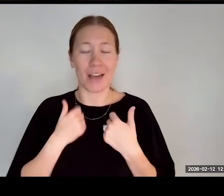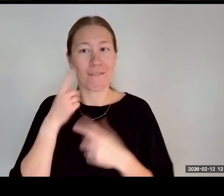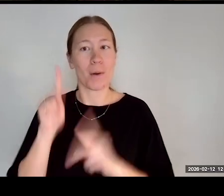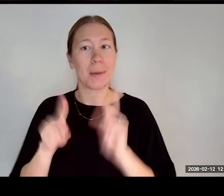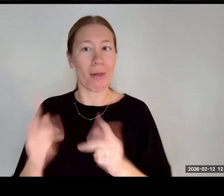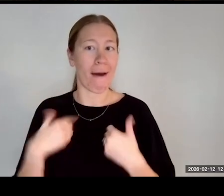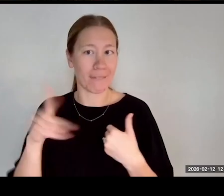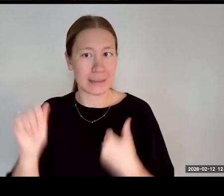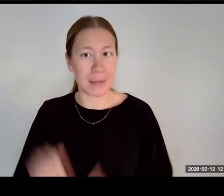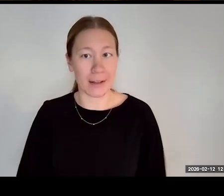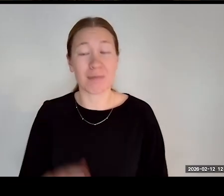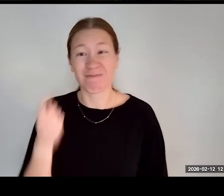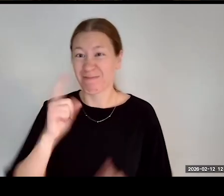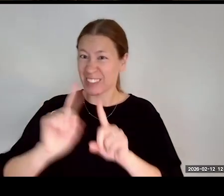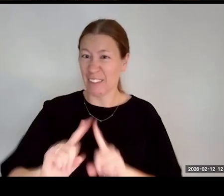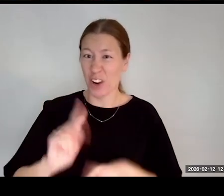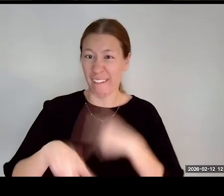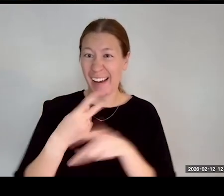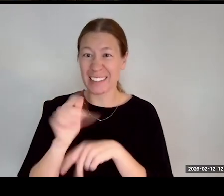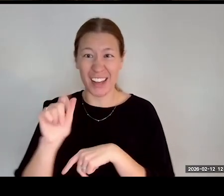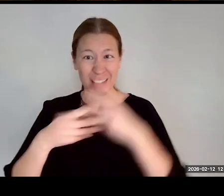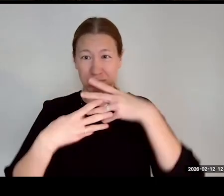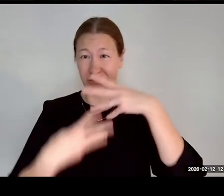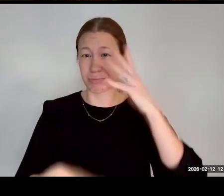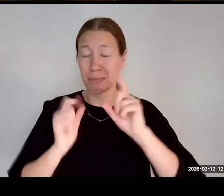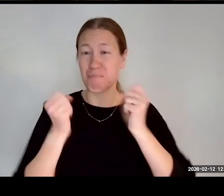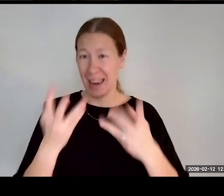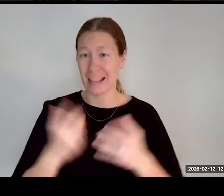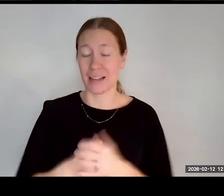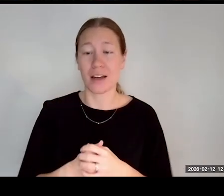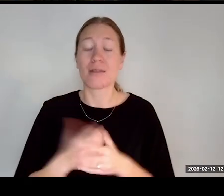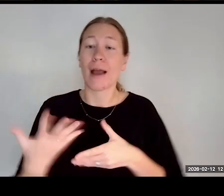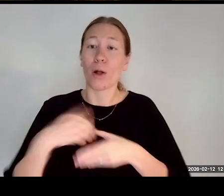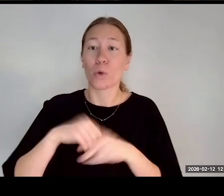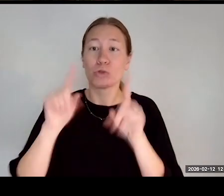There are a wide range of types of assistive technology and these can include screen reader software,